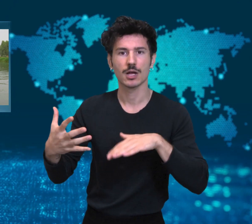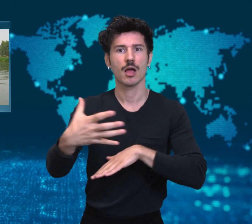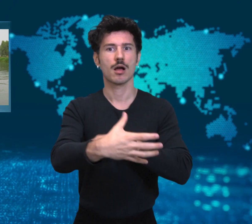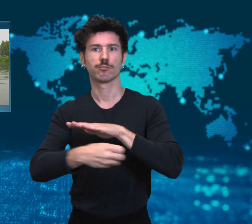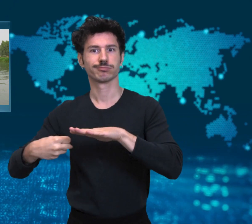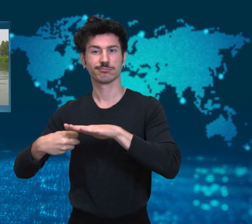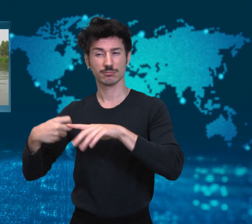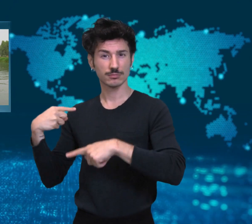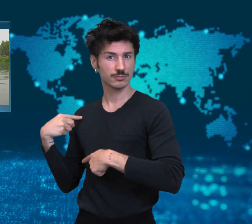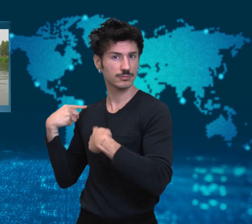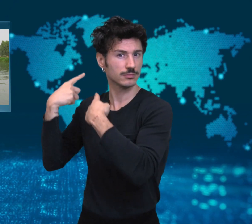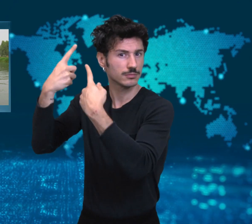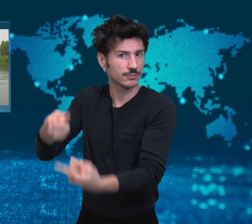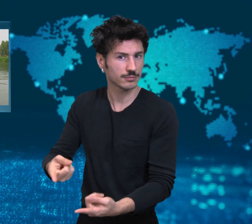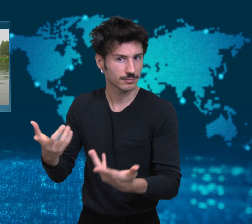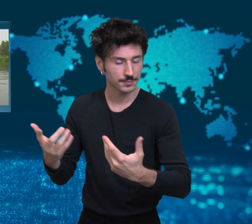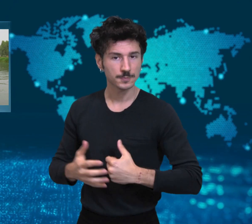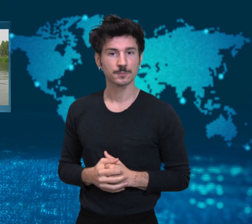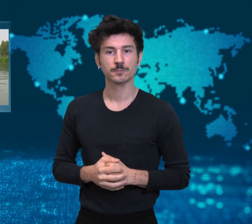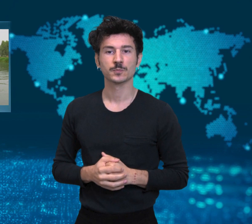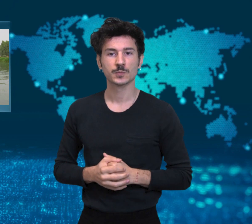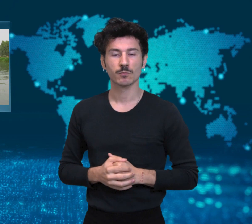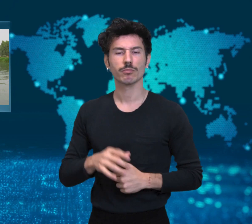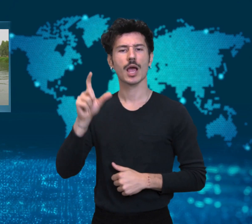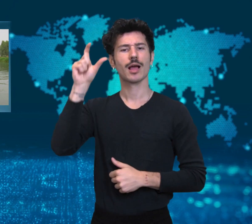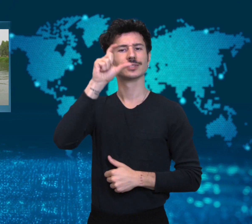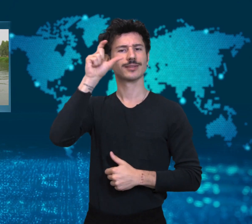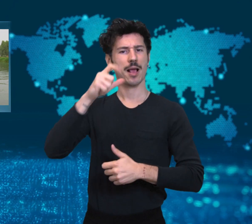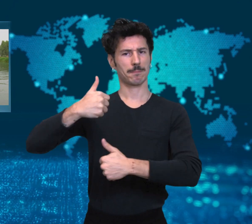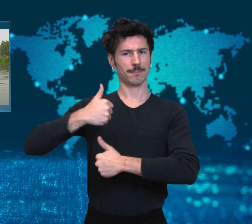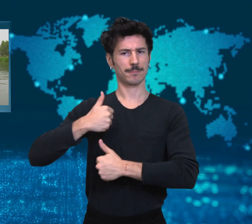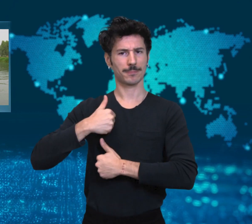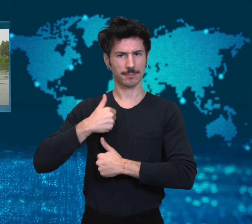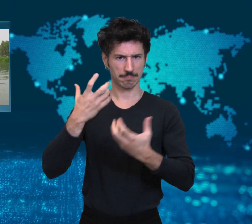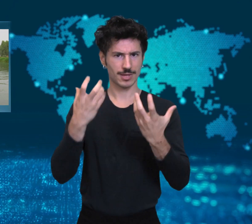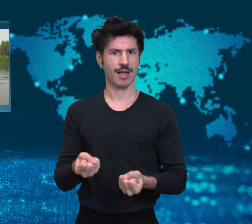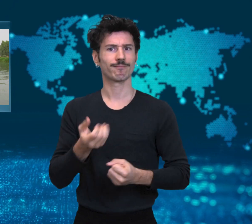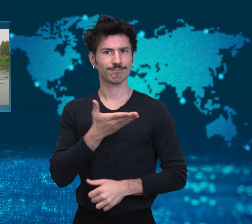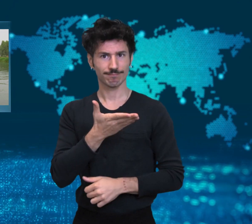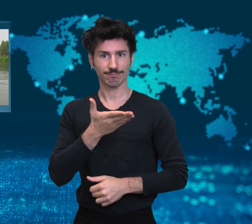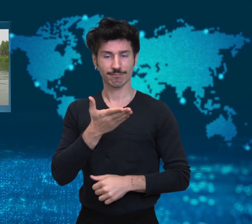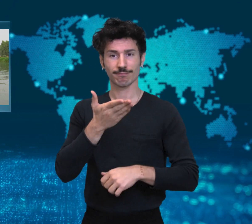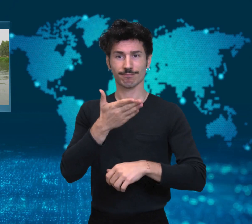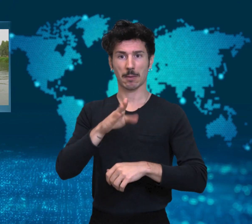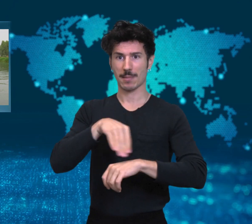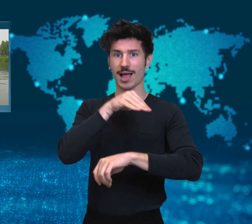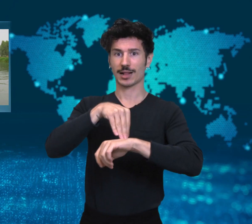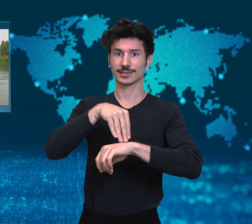Islamic fighters are active in both northern and central Mali.